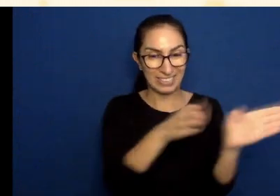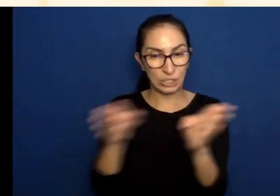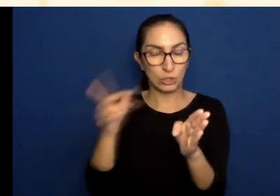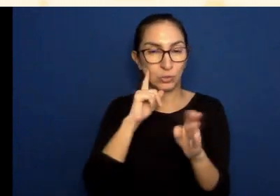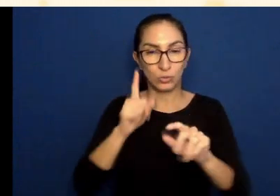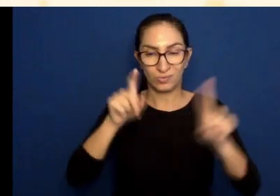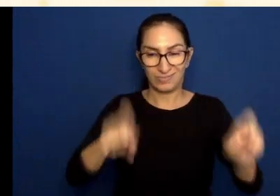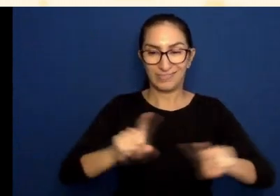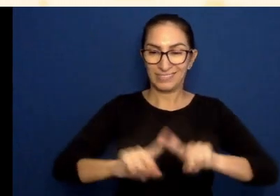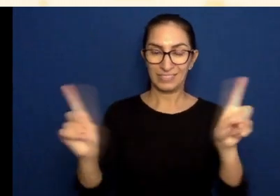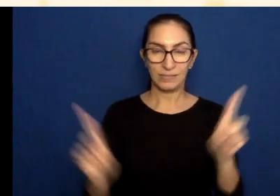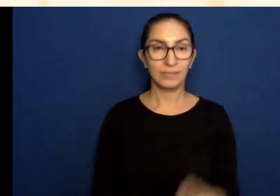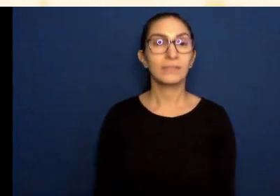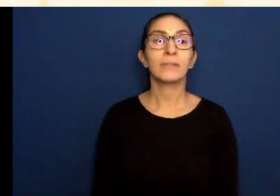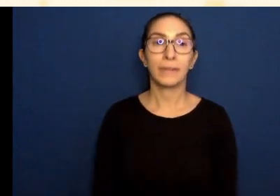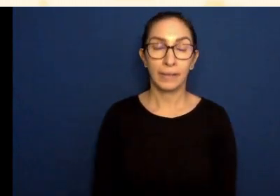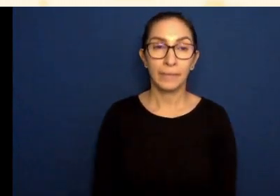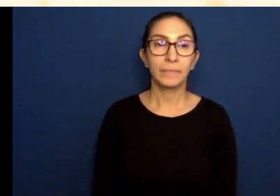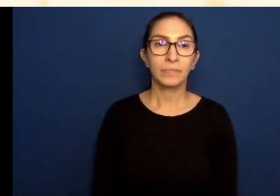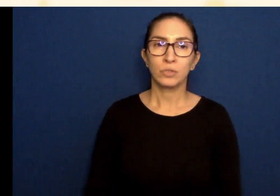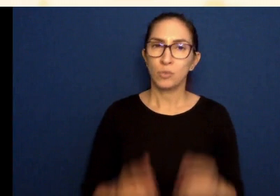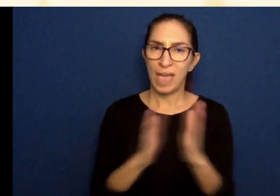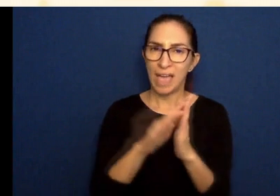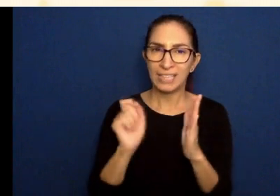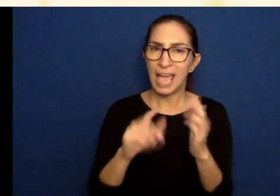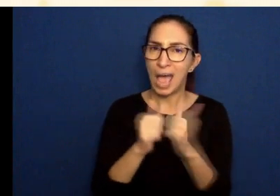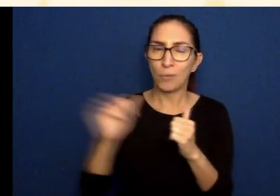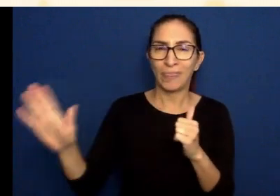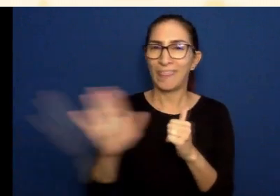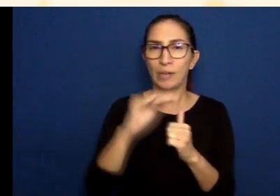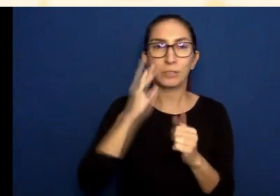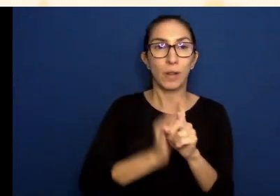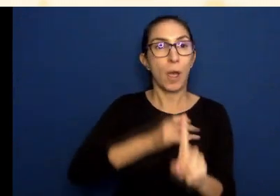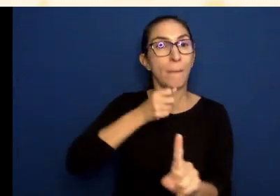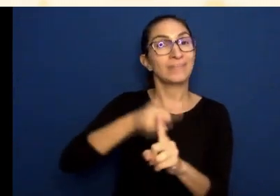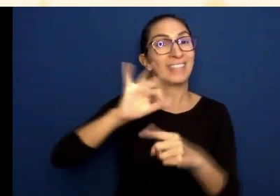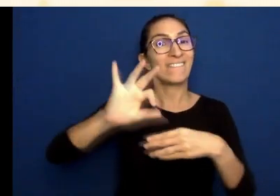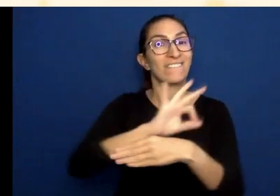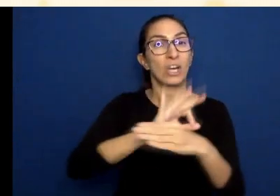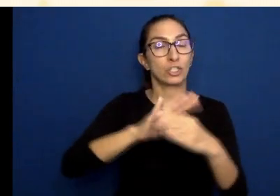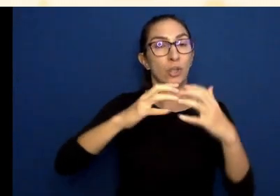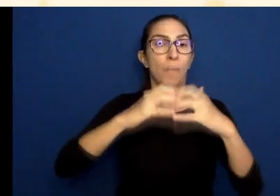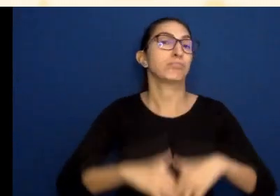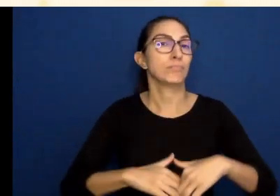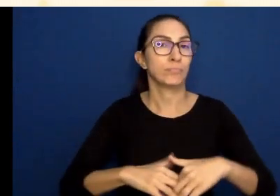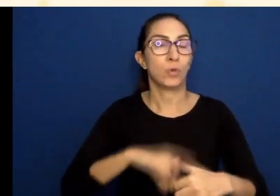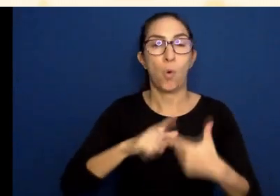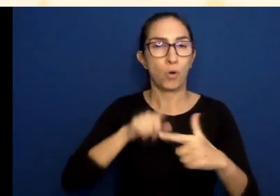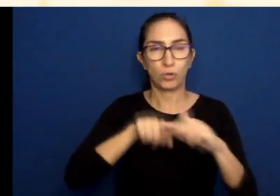when it comes to native apps, which is why you have to test differently, or identify the sections that you need to test differently.